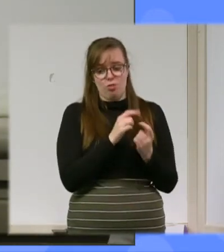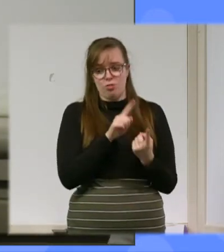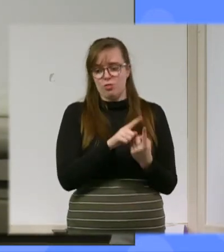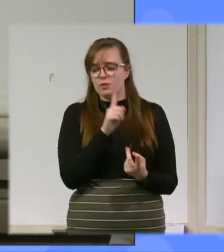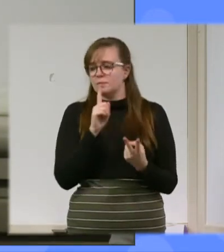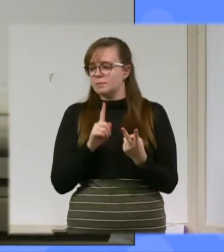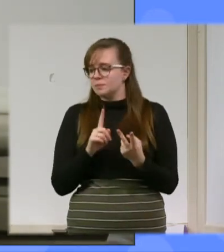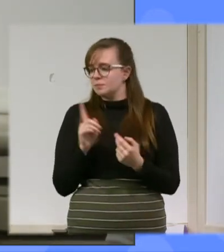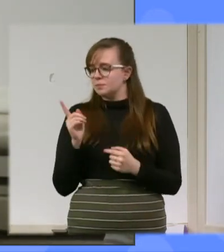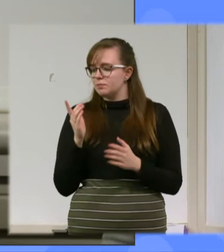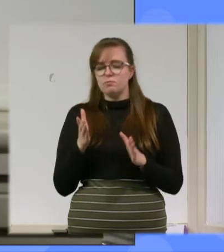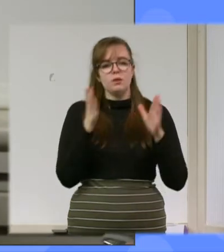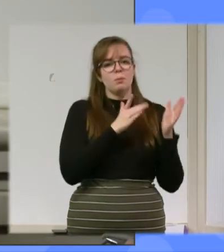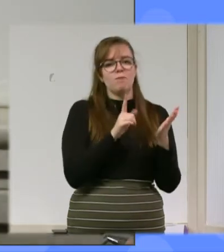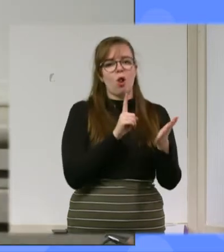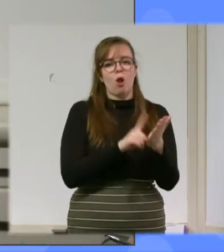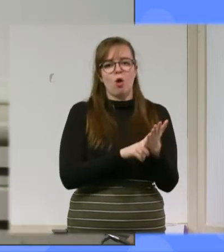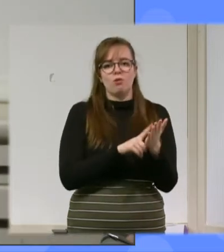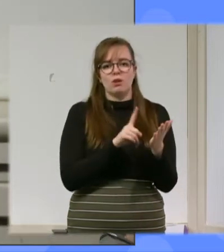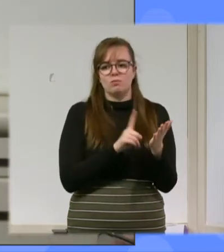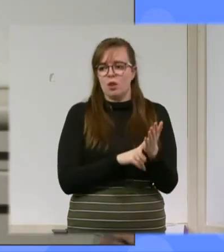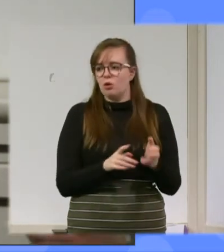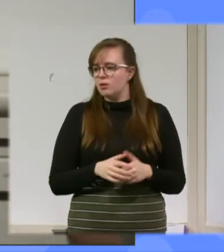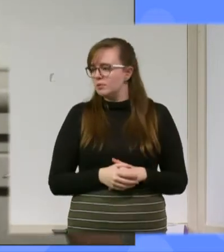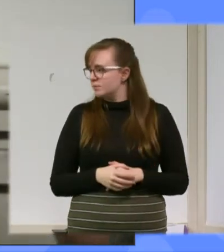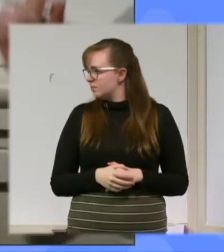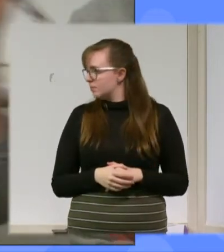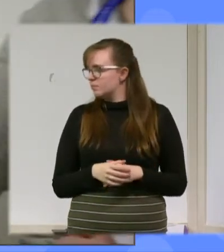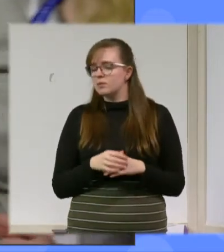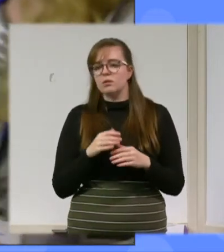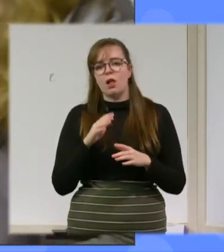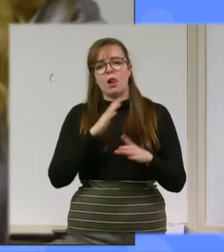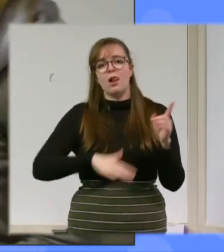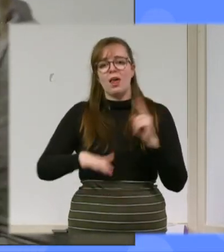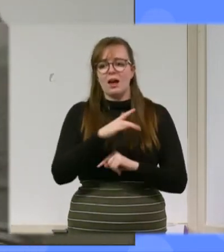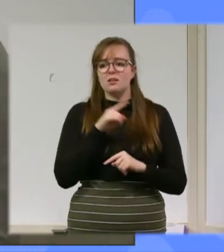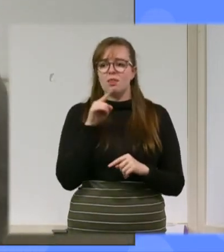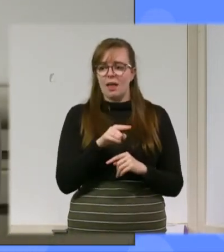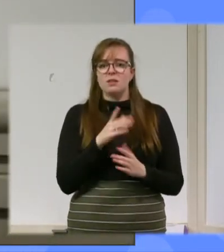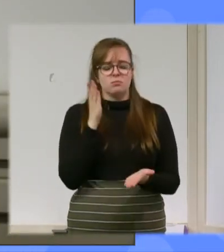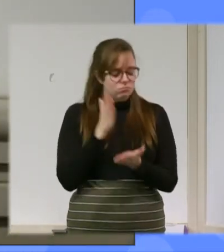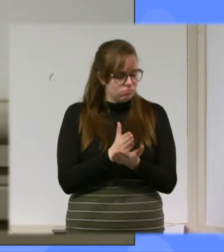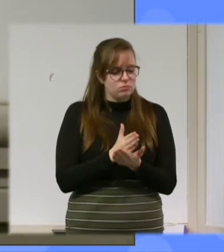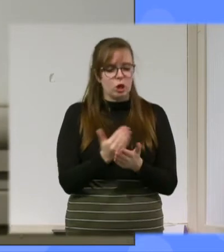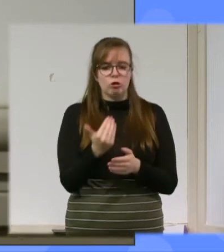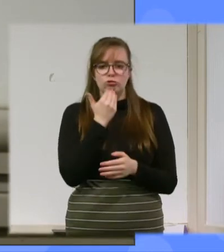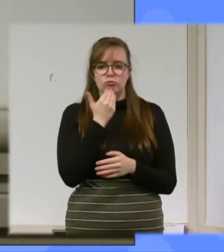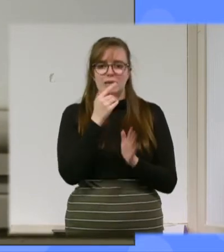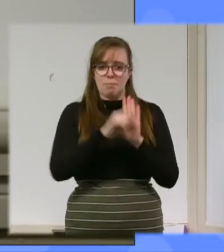you and that one and move to Laura was one of two questions to access tax is a core Green Party policy yes no Scotland does not have the powers to